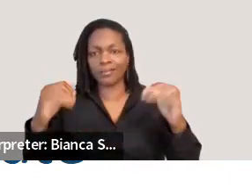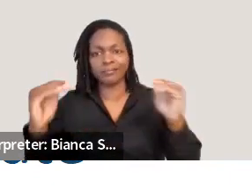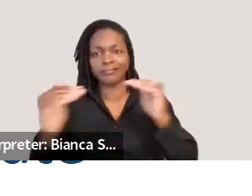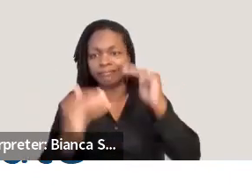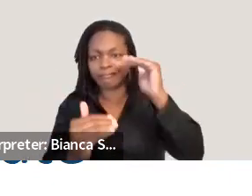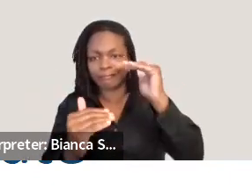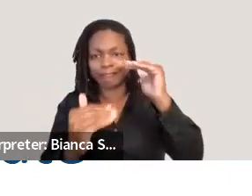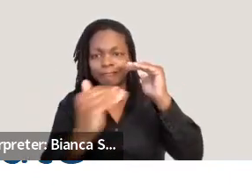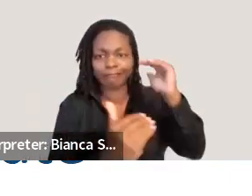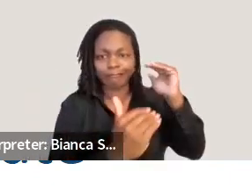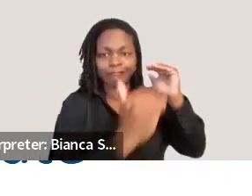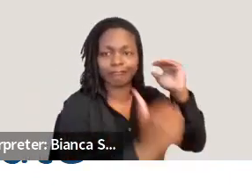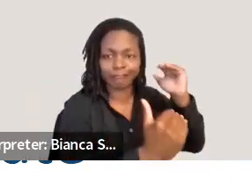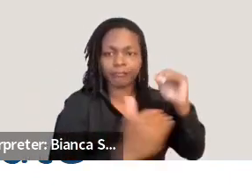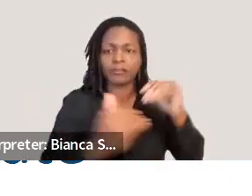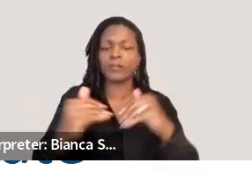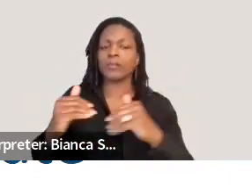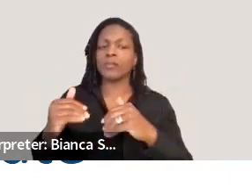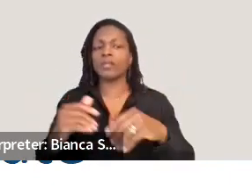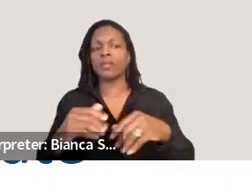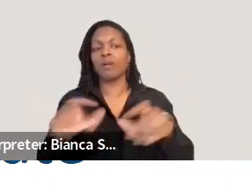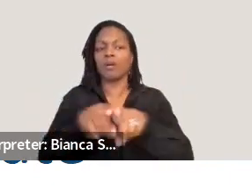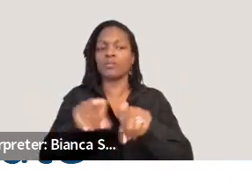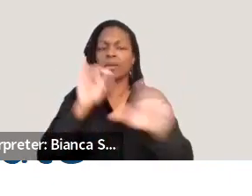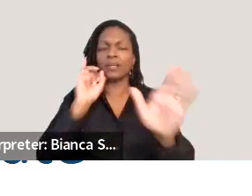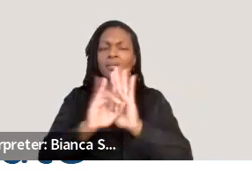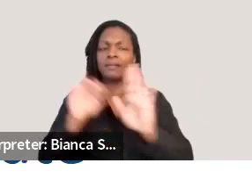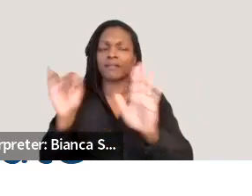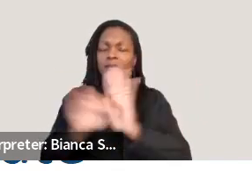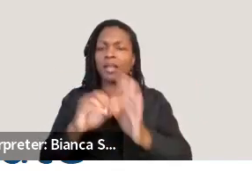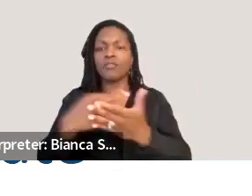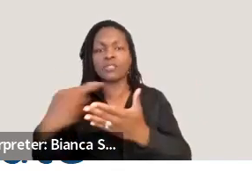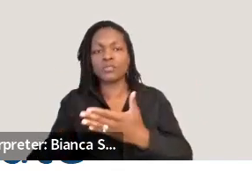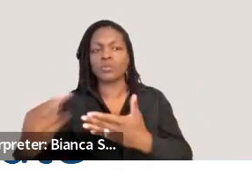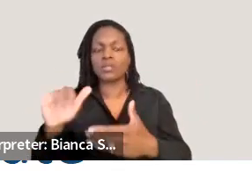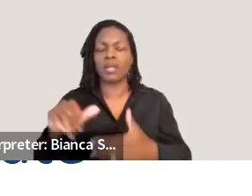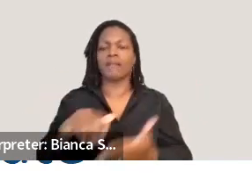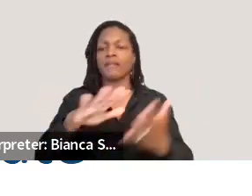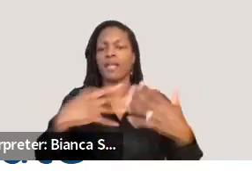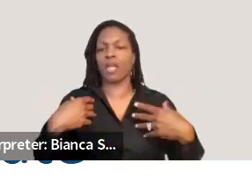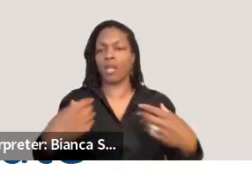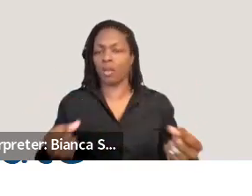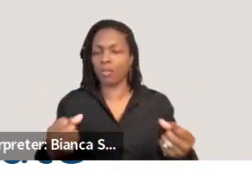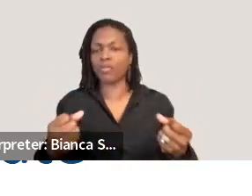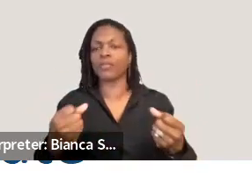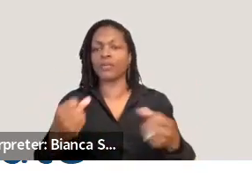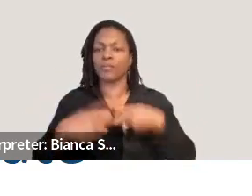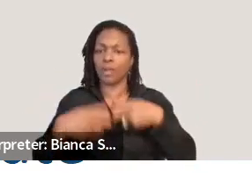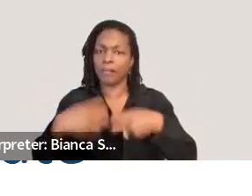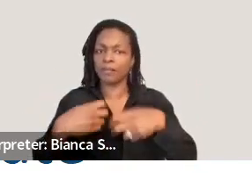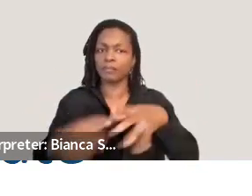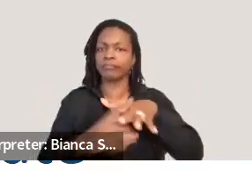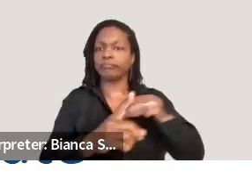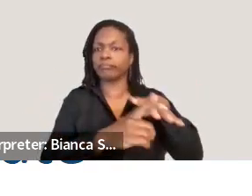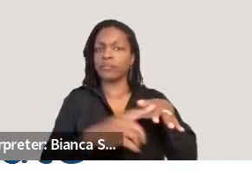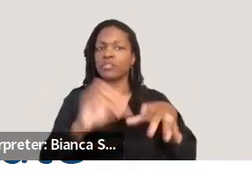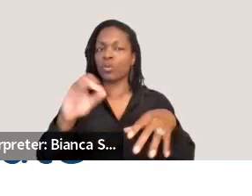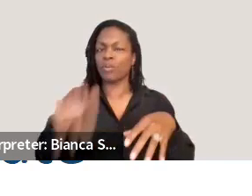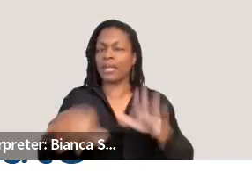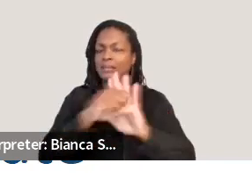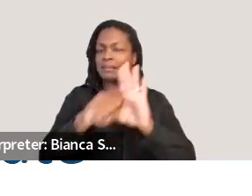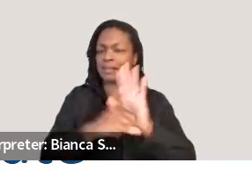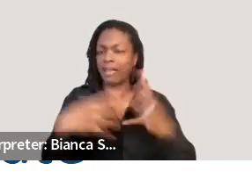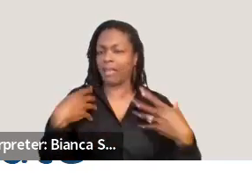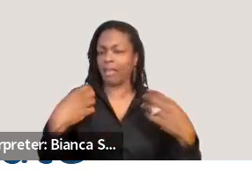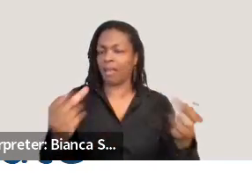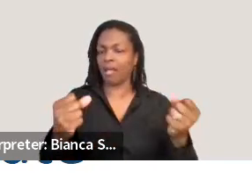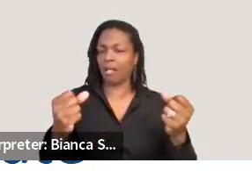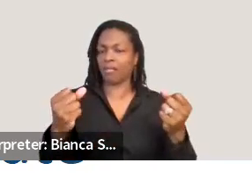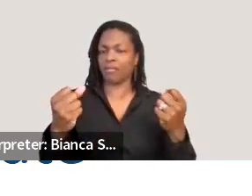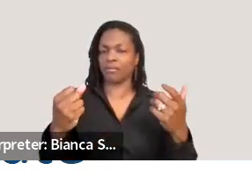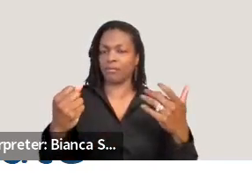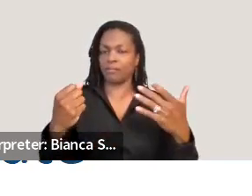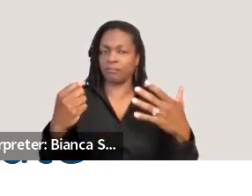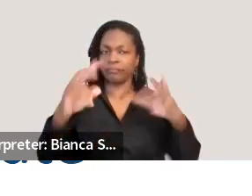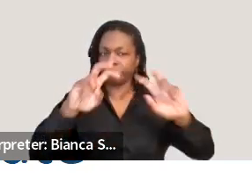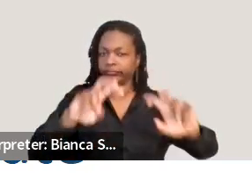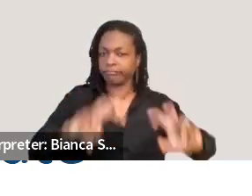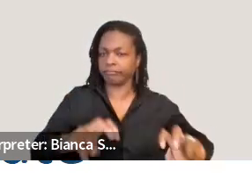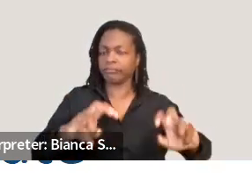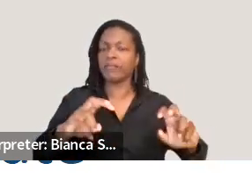So once again, the state health assessment for the really is a snapshot. What does the state of health in Louisiana look like right now?